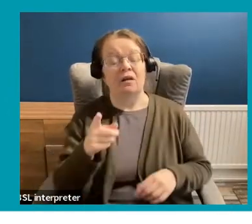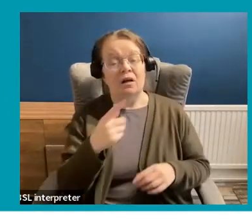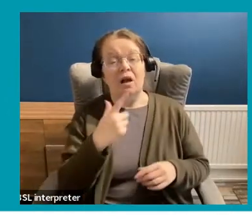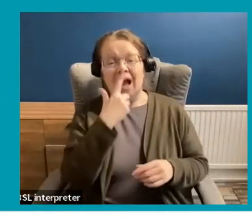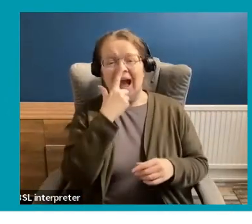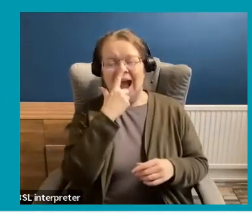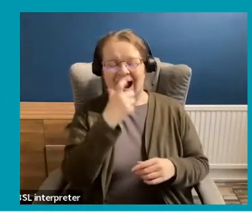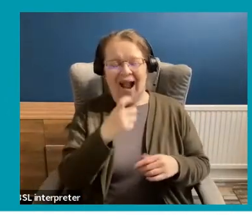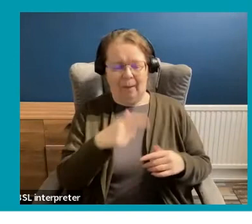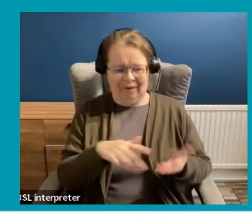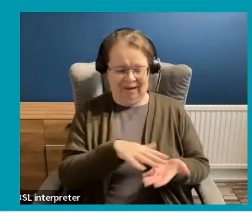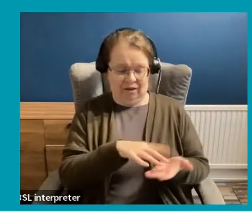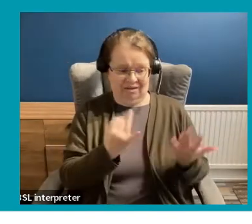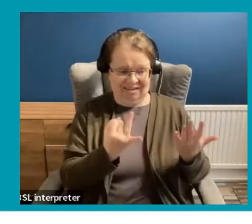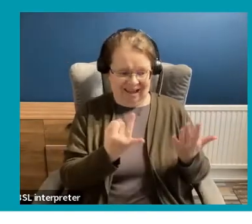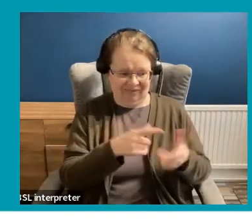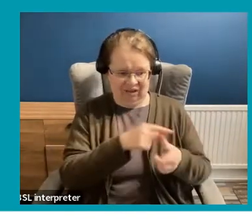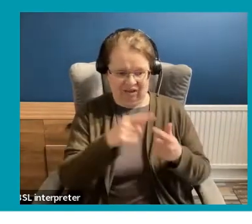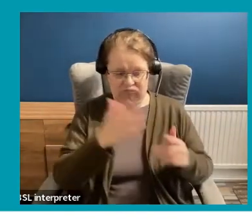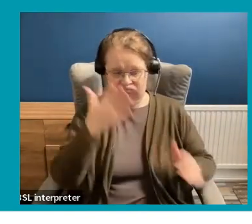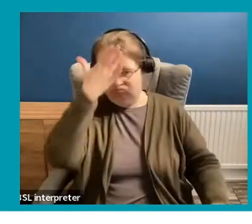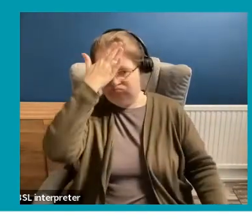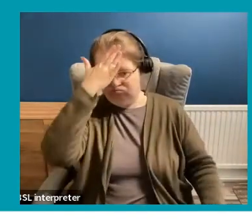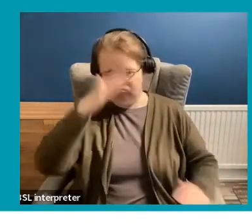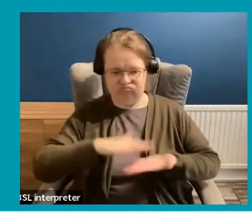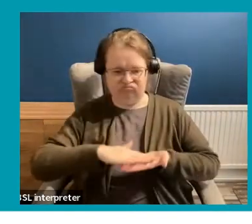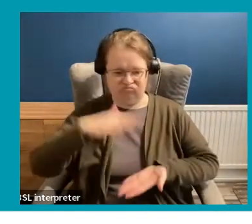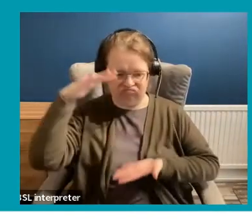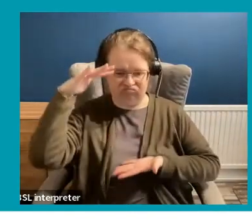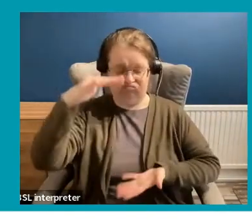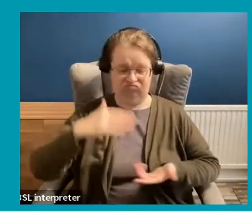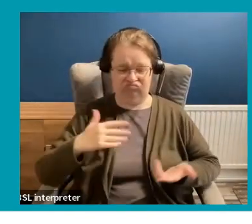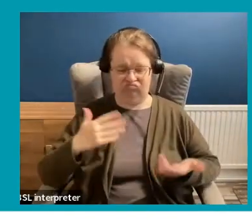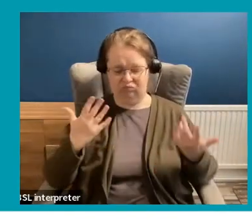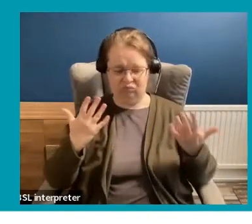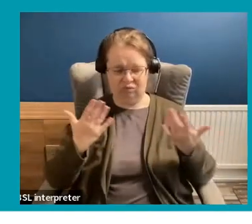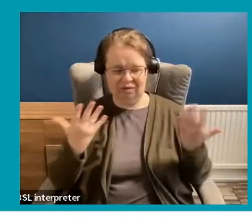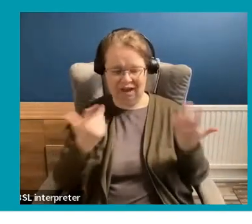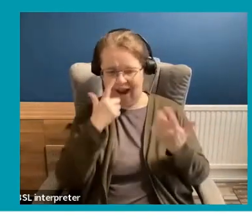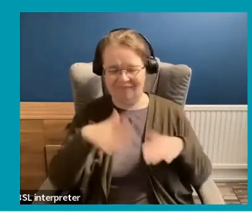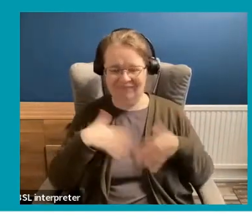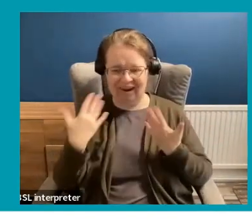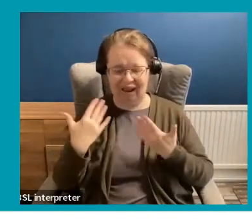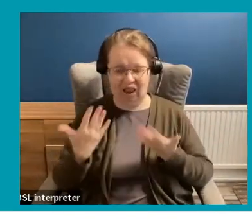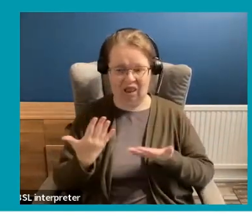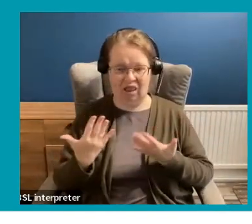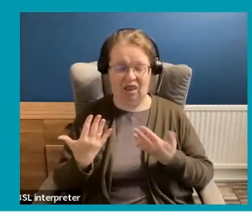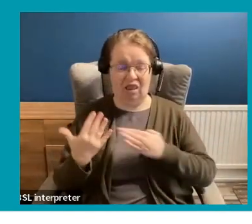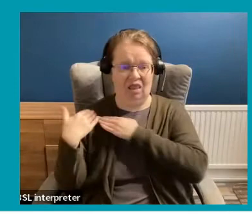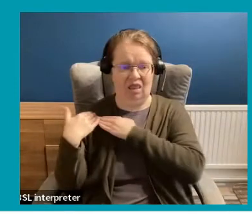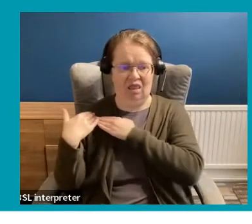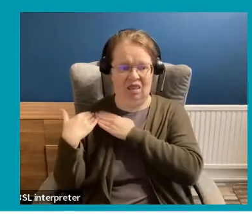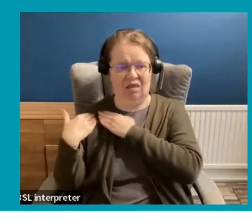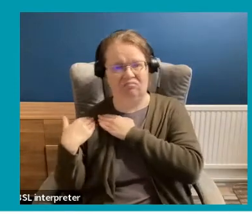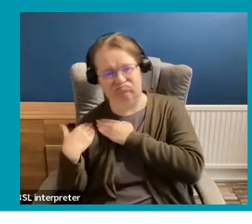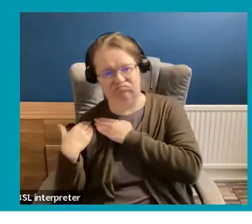because there are seven areas to be thinking about but really the whole point is to try and get this